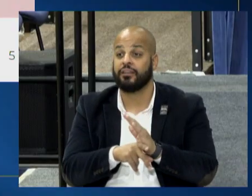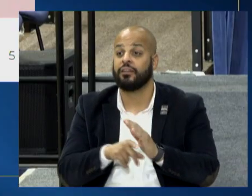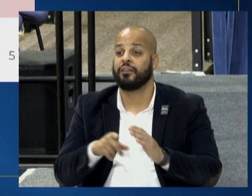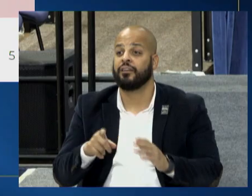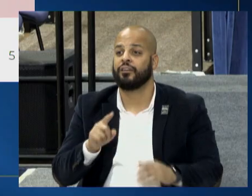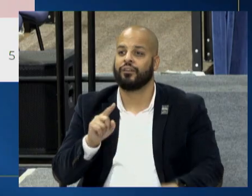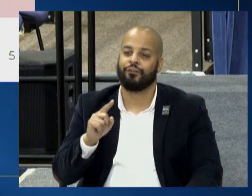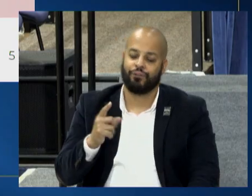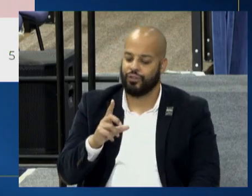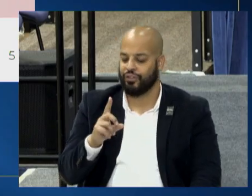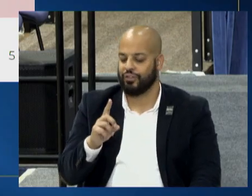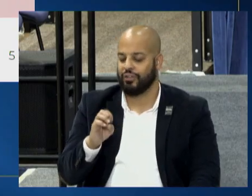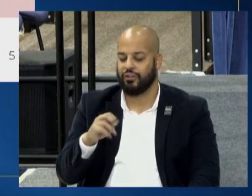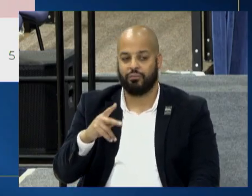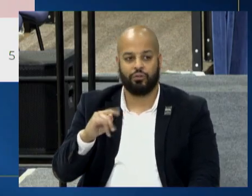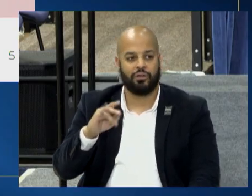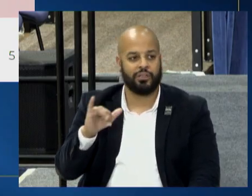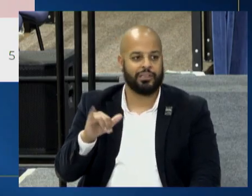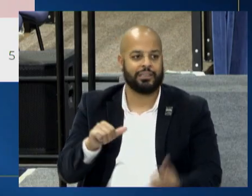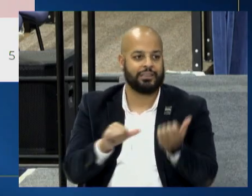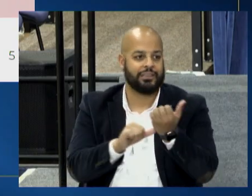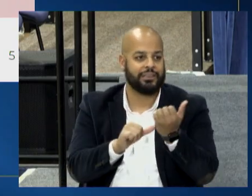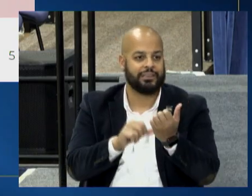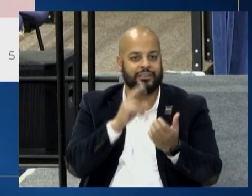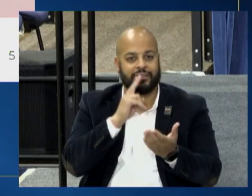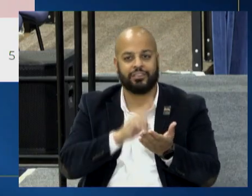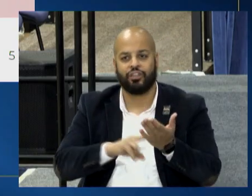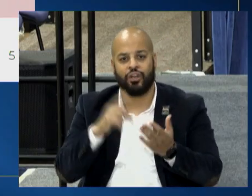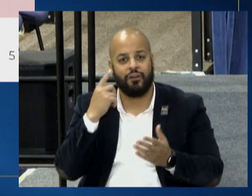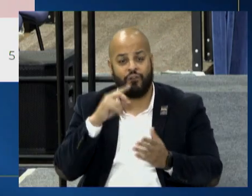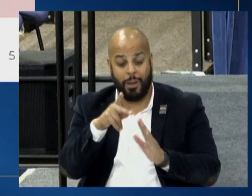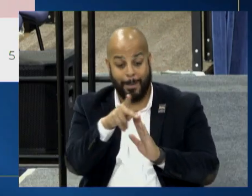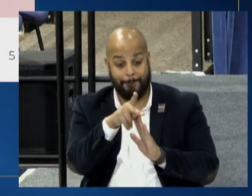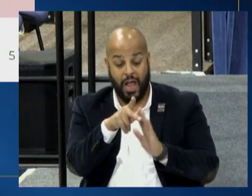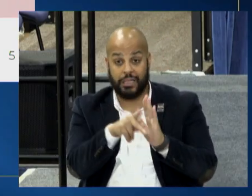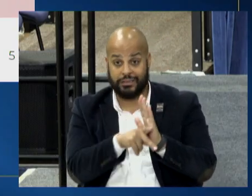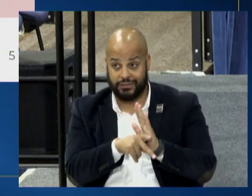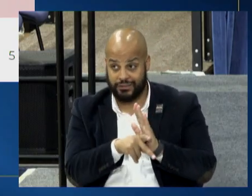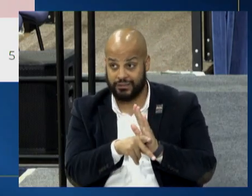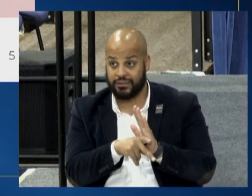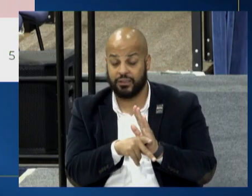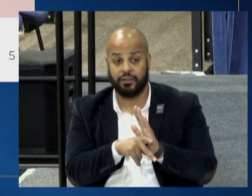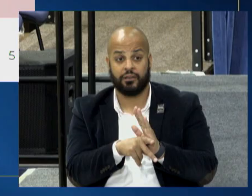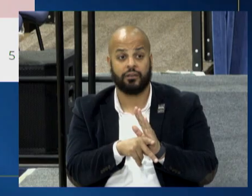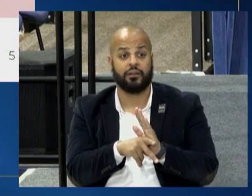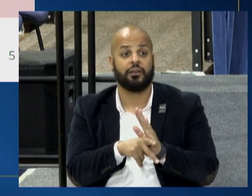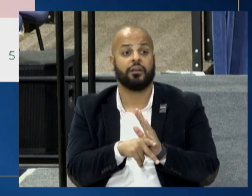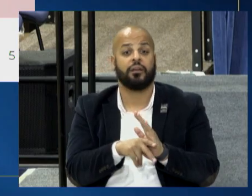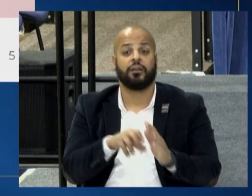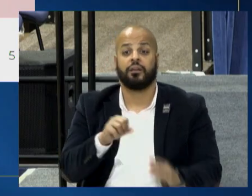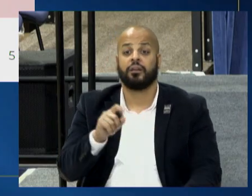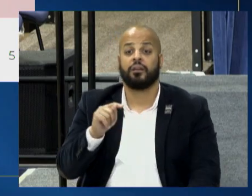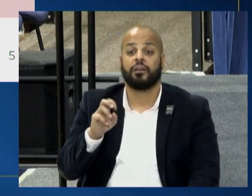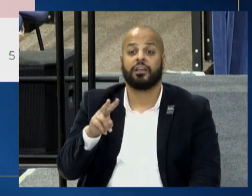assistant secretary for policy -- rolls off the tongue -- Steve Posnack. Steve.